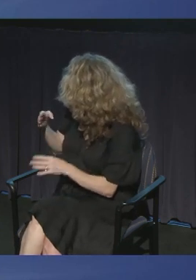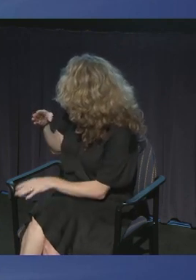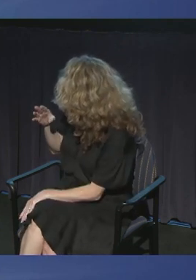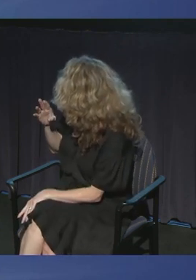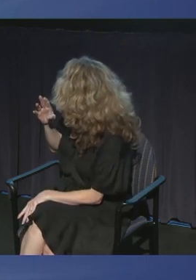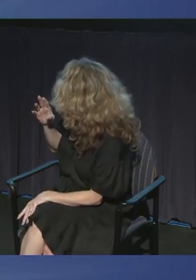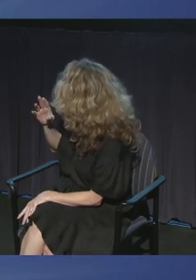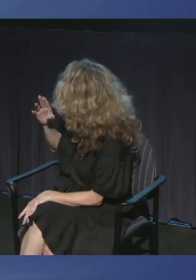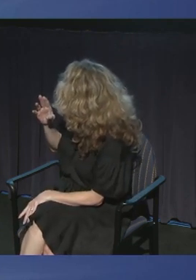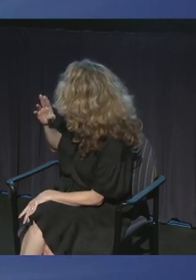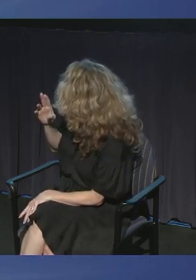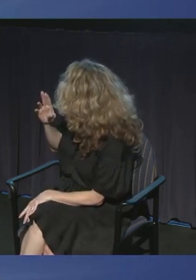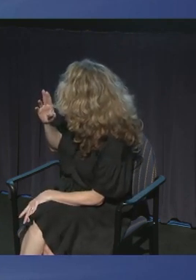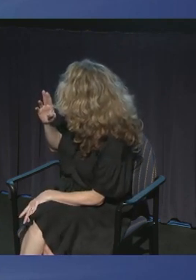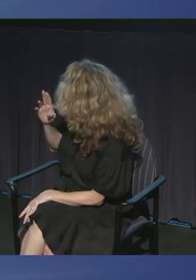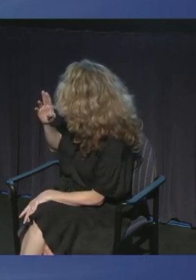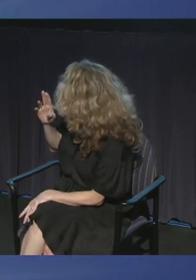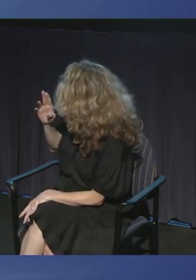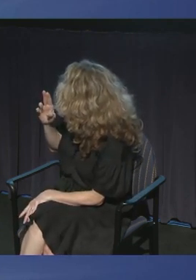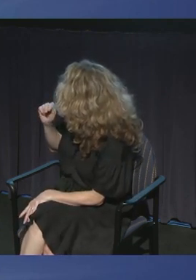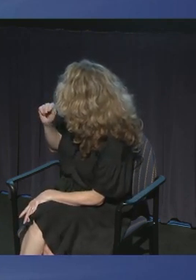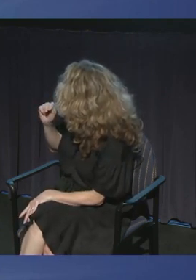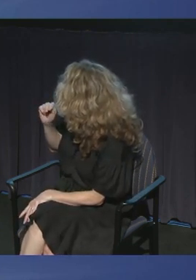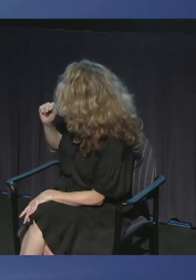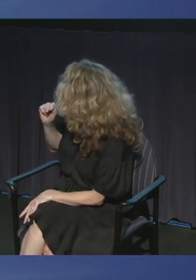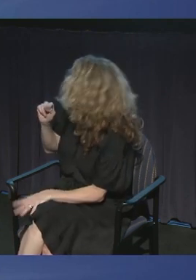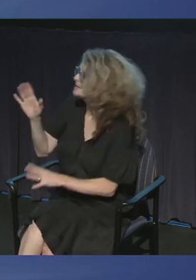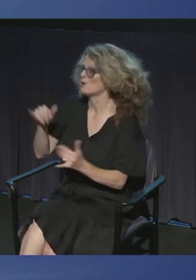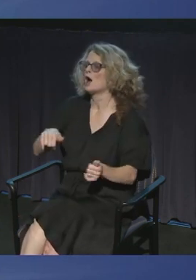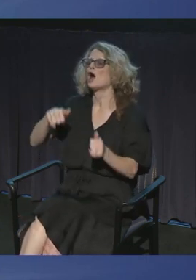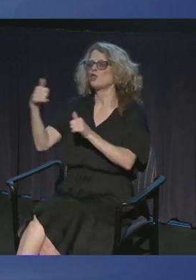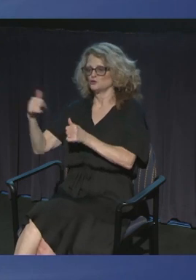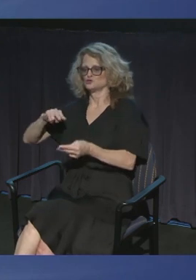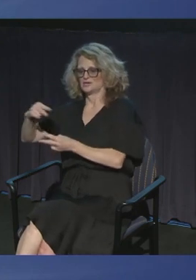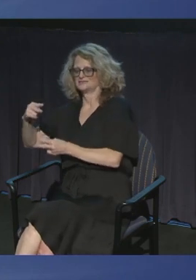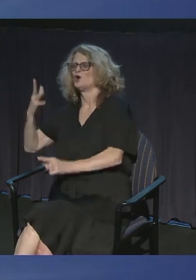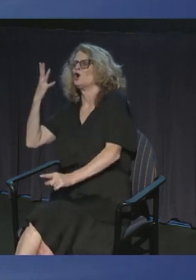ARE VERY YEARLY IMMUNODEFICIENCY. TWO PEOPLE IN MY LOVE DECIDED TO SEE IF THERE WERE OTHER